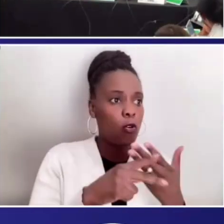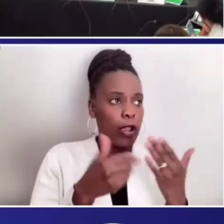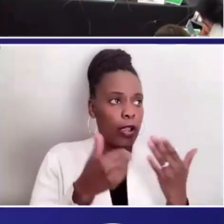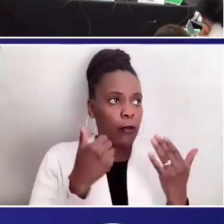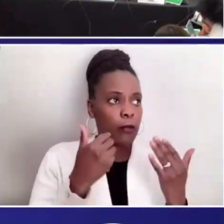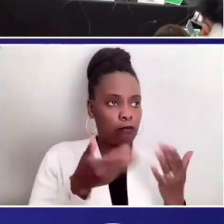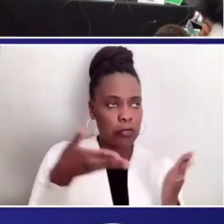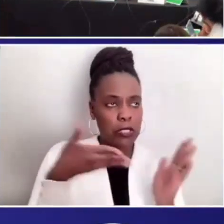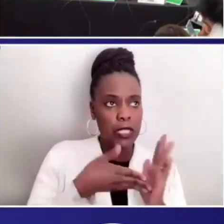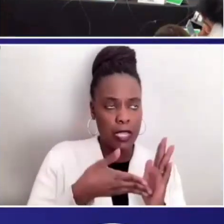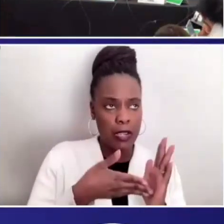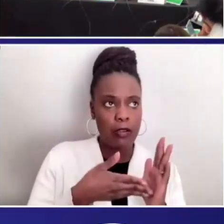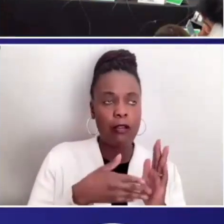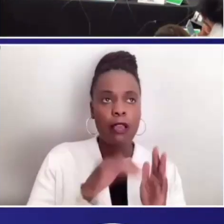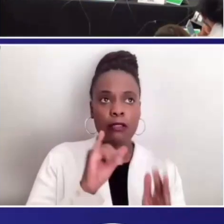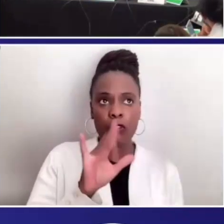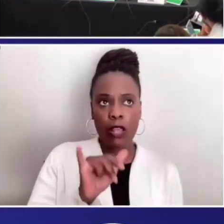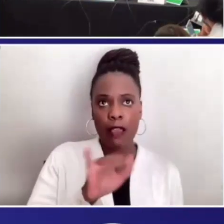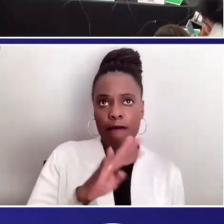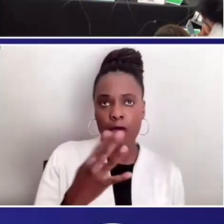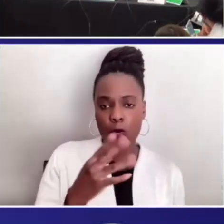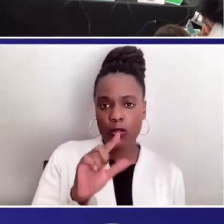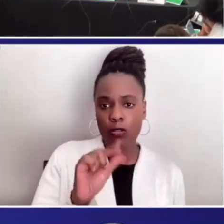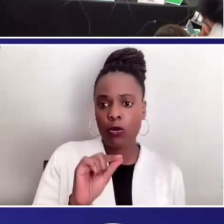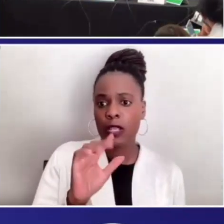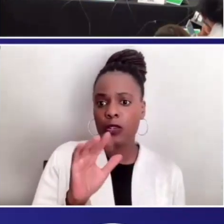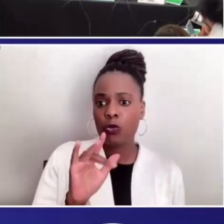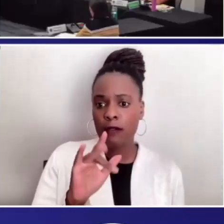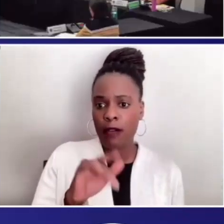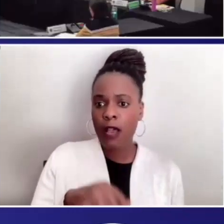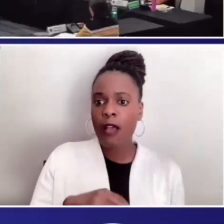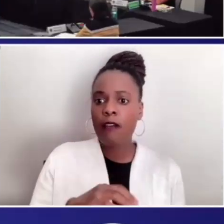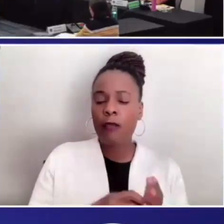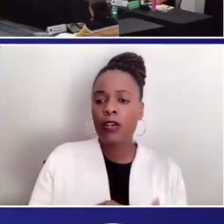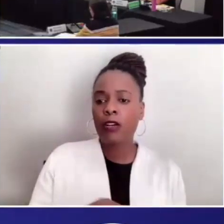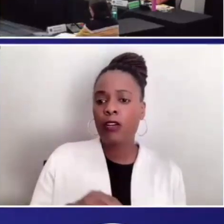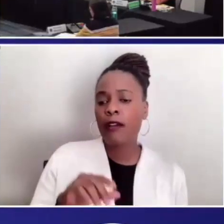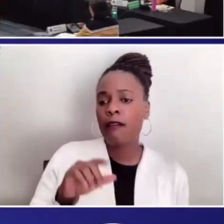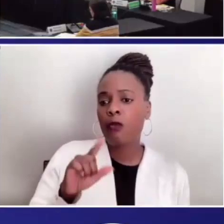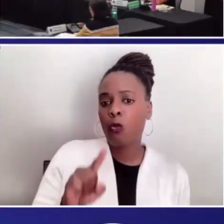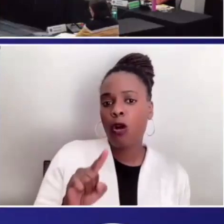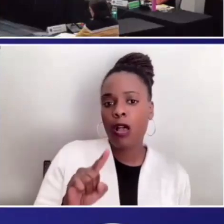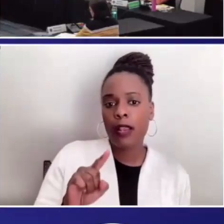paragraph one, Romanette one that goes back up to --